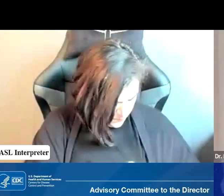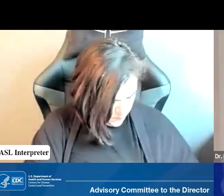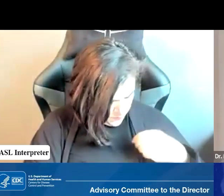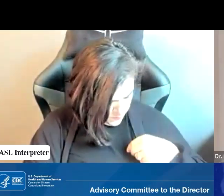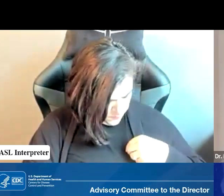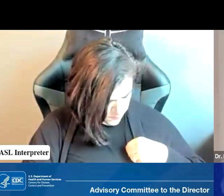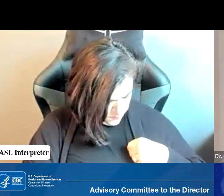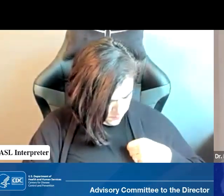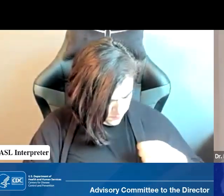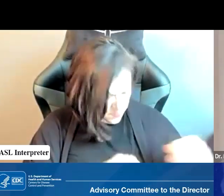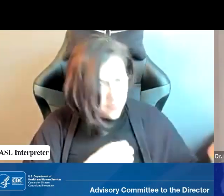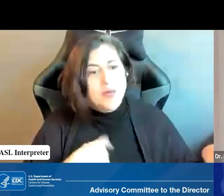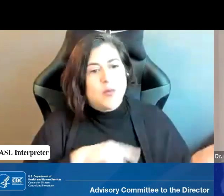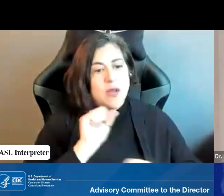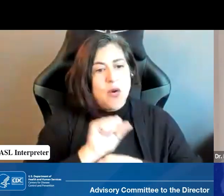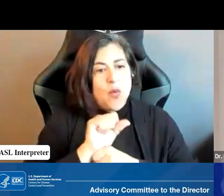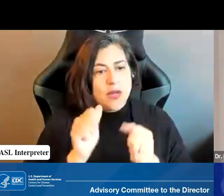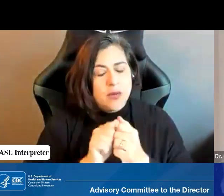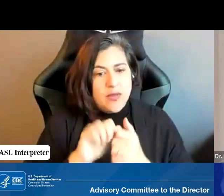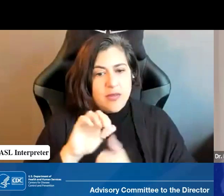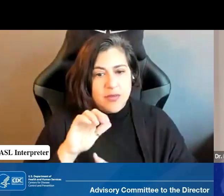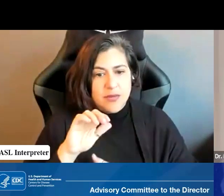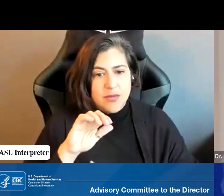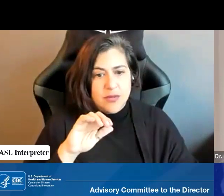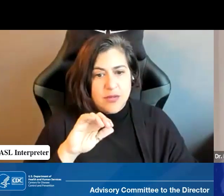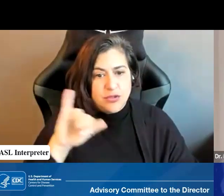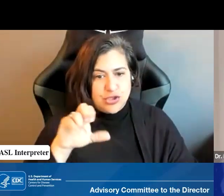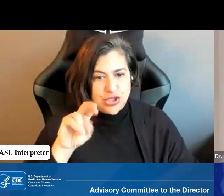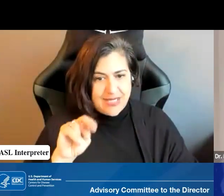which is also where Dylan George sits.